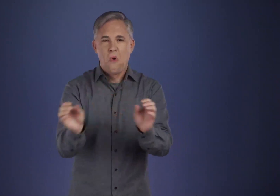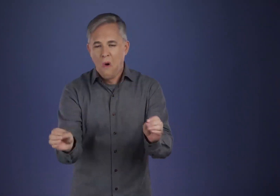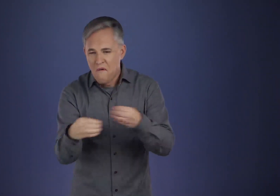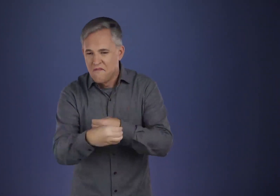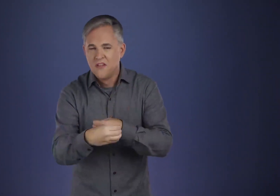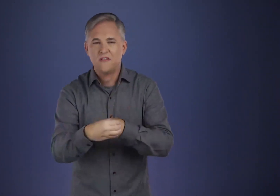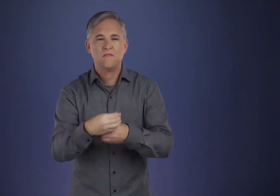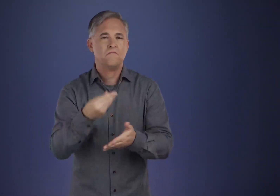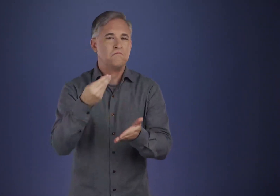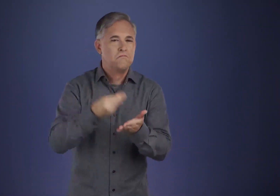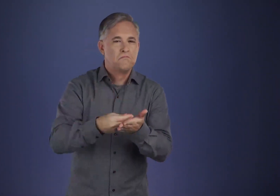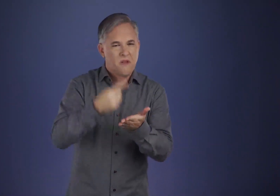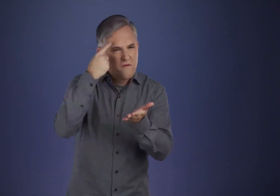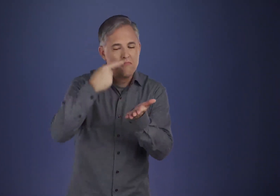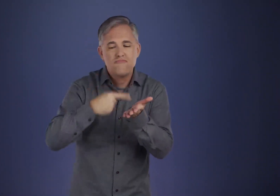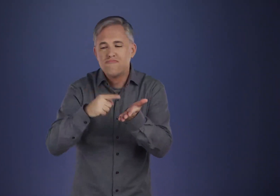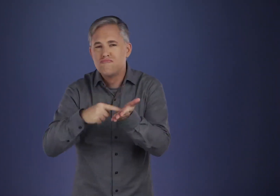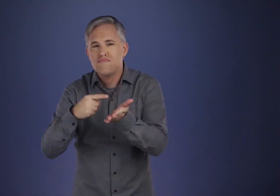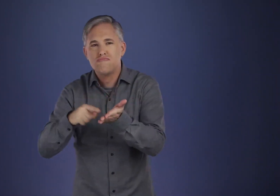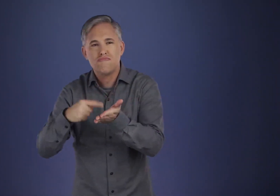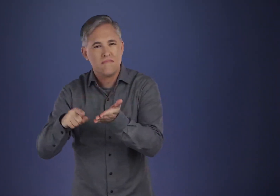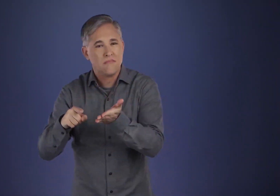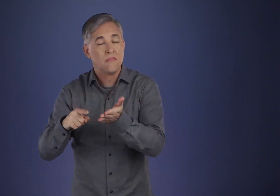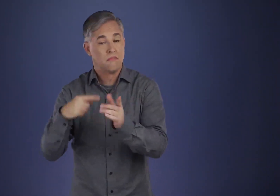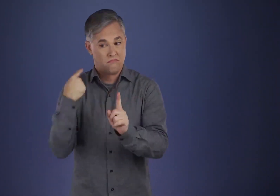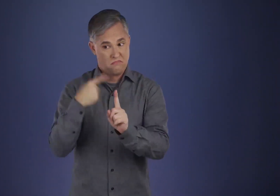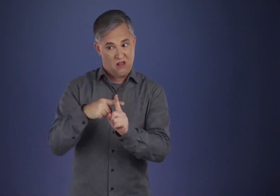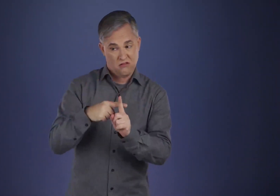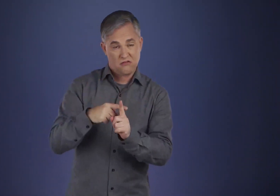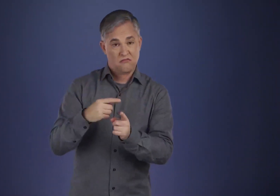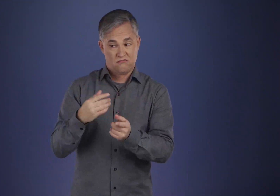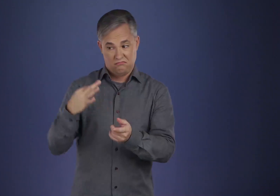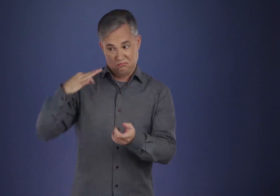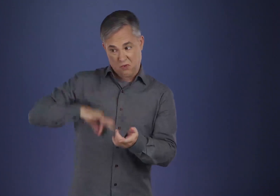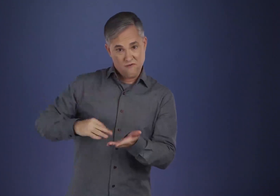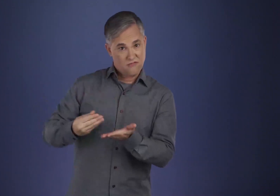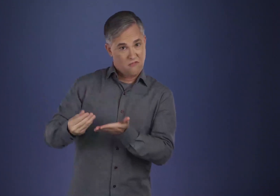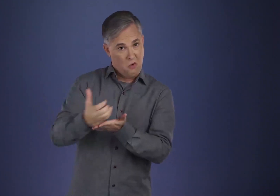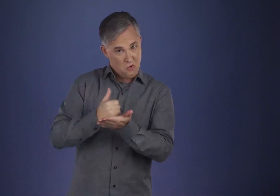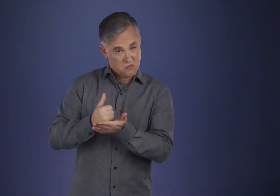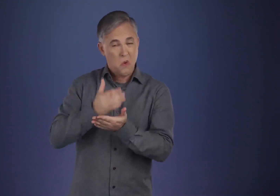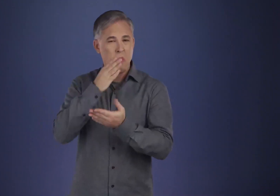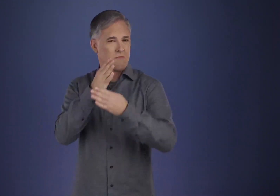So why don’t you move your work in here? I’ll give you an office, a decent drawing account,